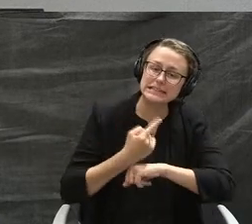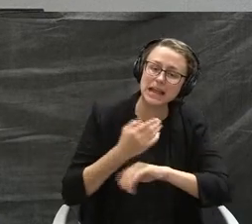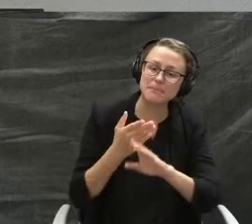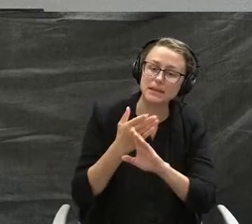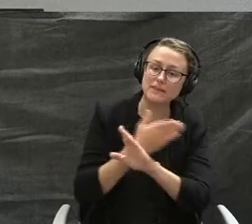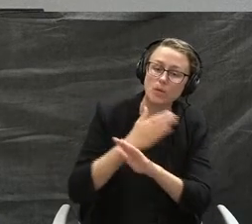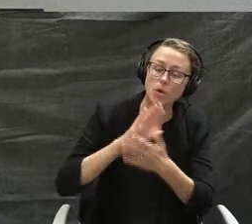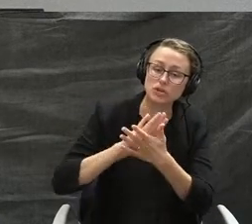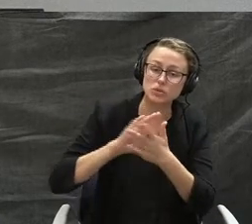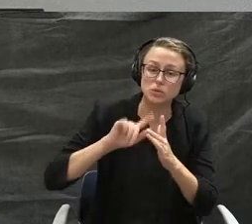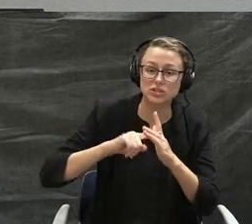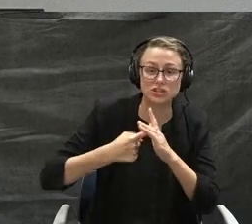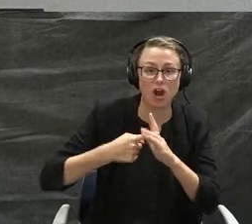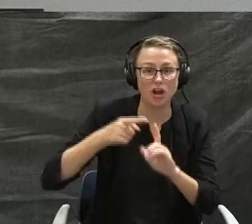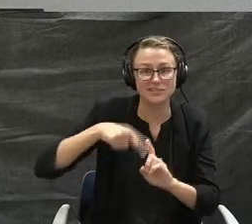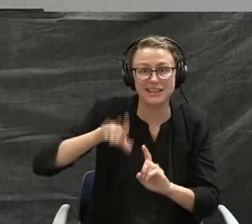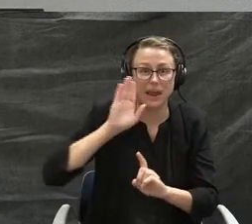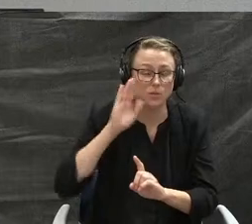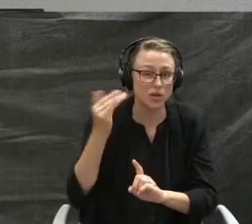know about is August 20th.